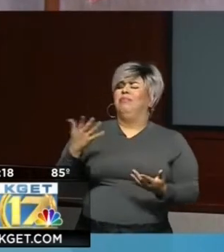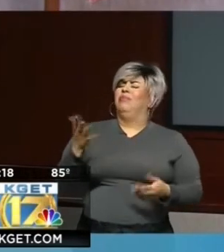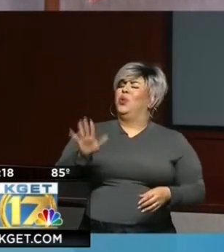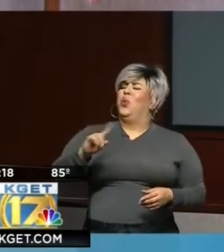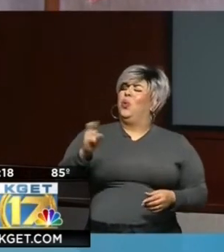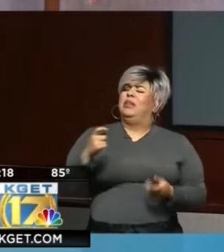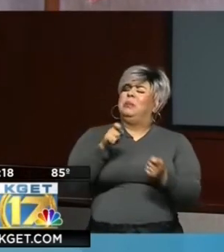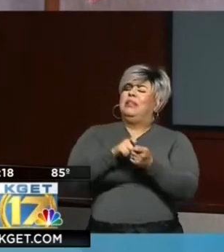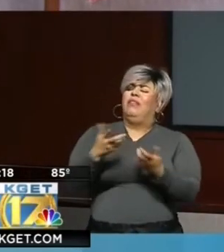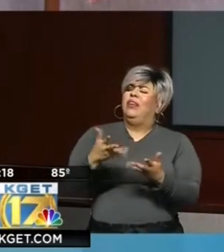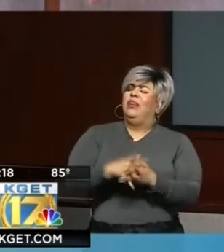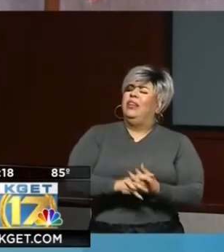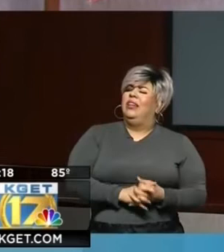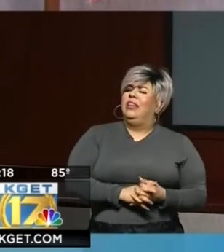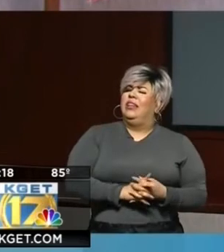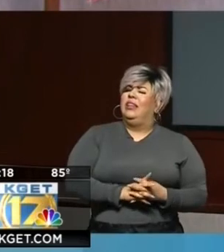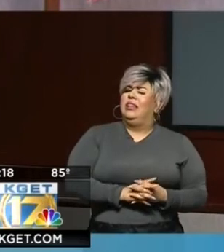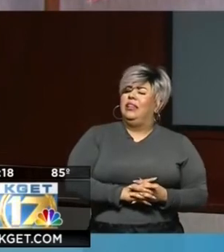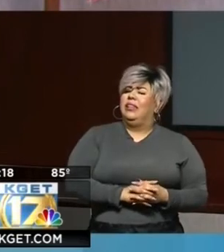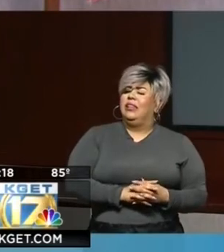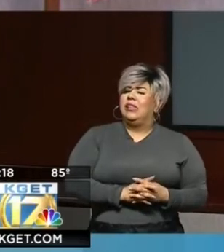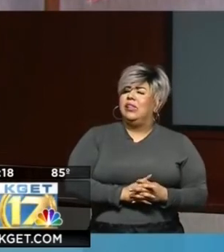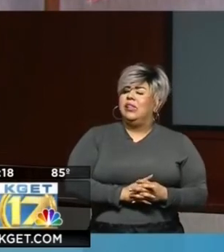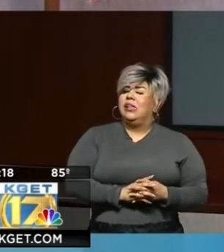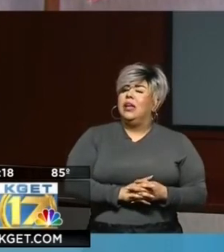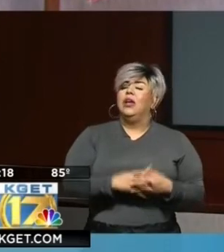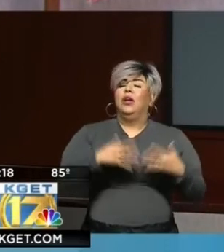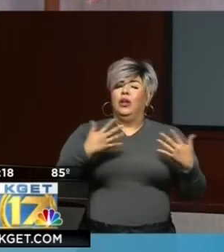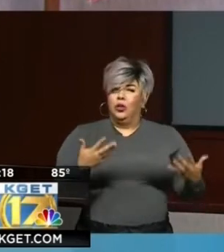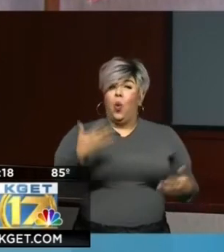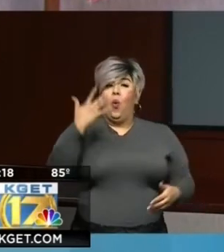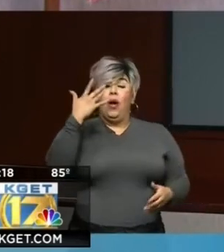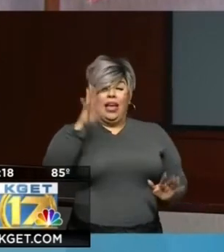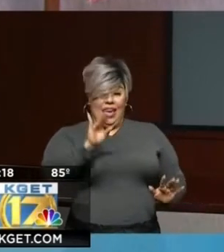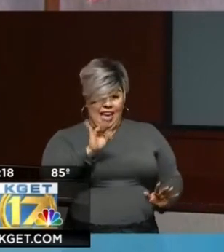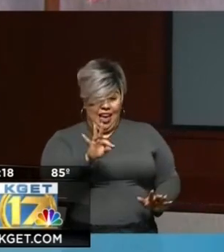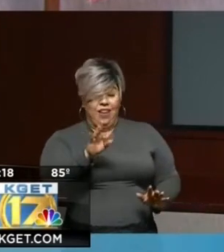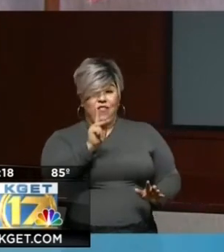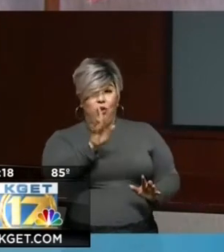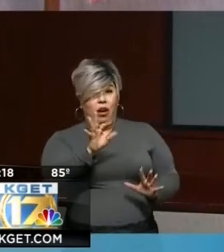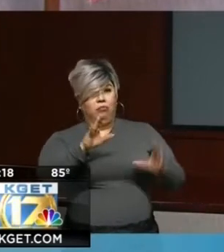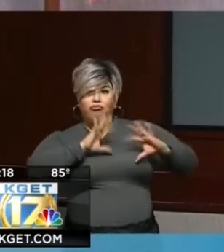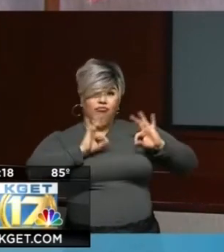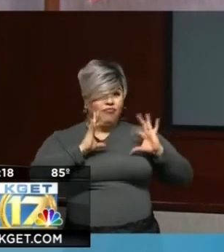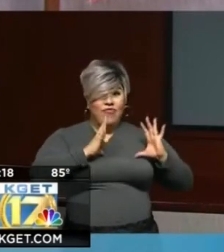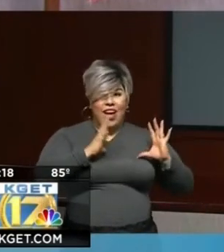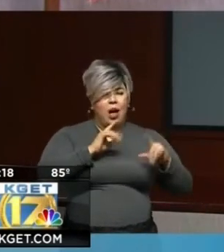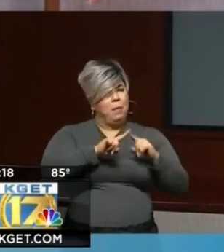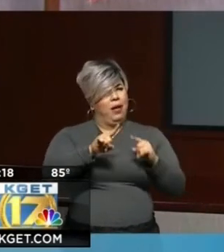IS ONE EXAMPLE. SO WHAT WAS THE QUESTION. WHAT WAS THE QUESTION